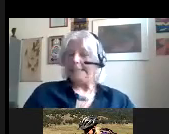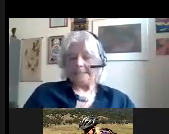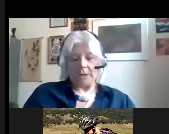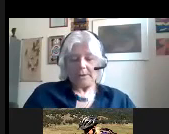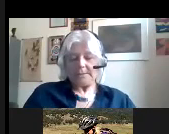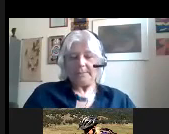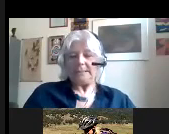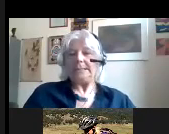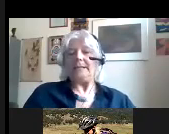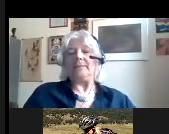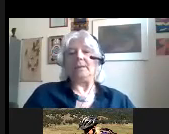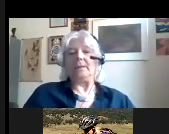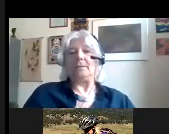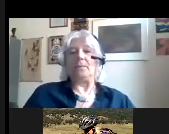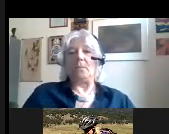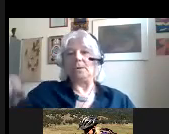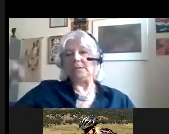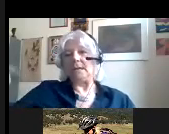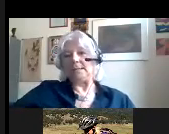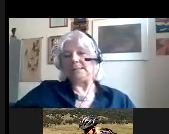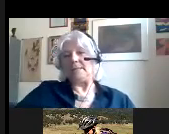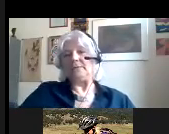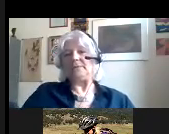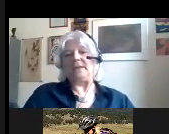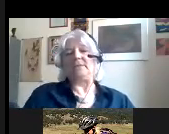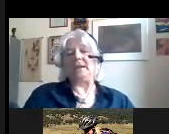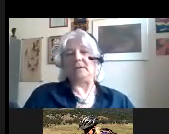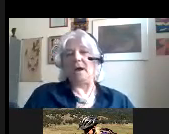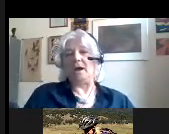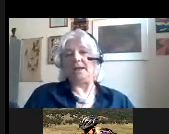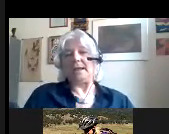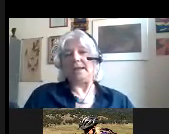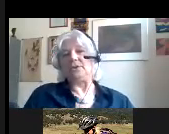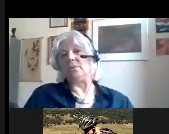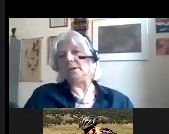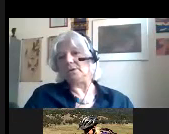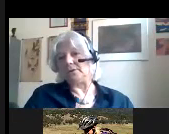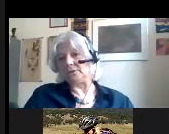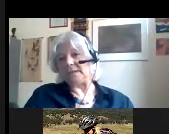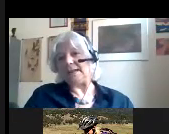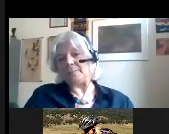as hard as it may seem, the more time you save later on as you really understand that person and